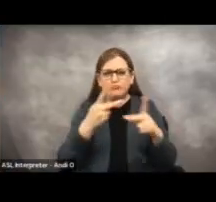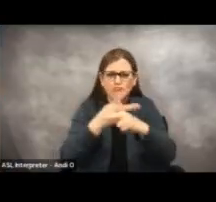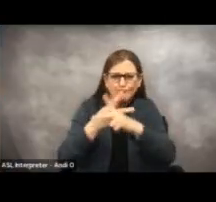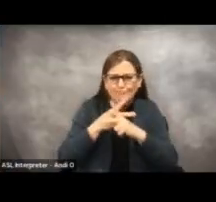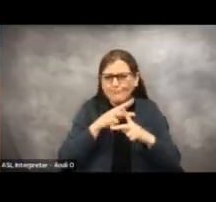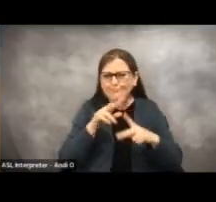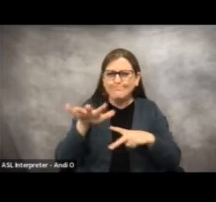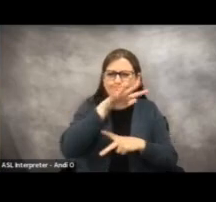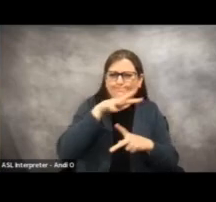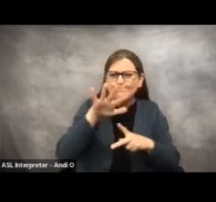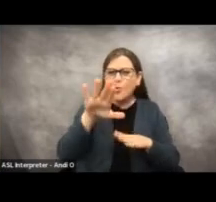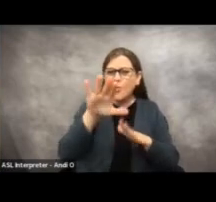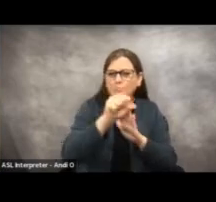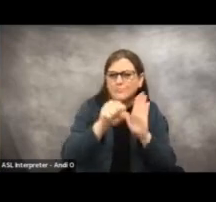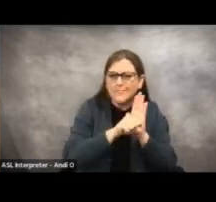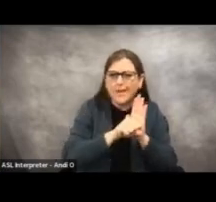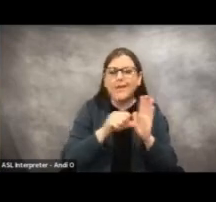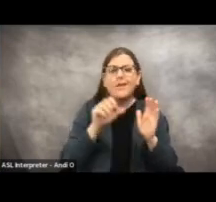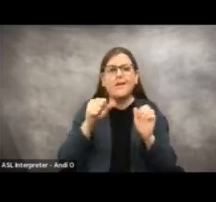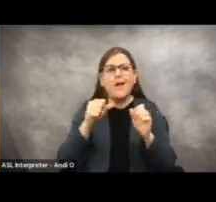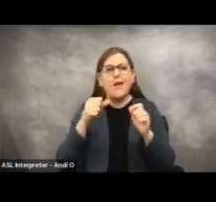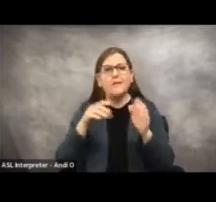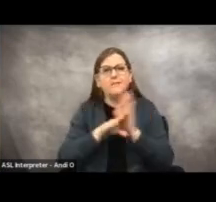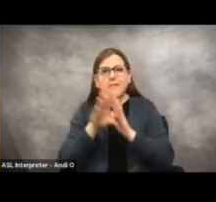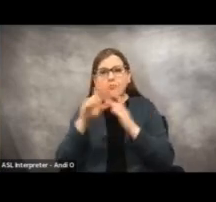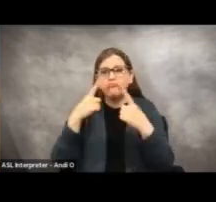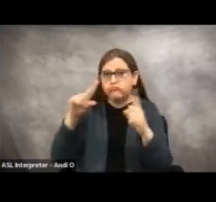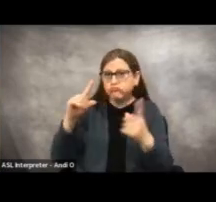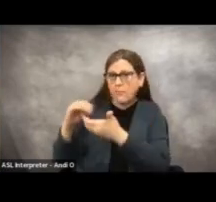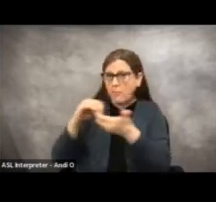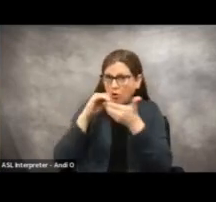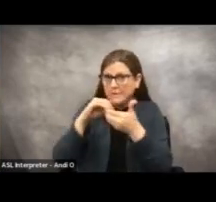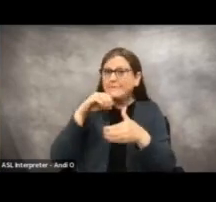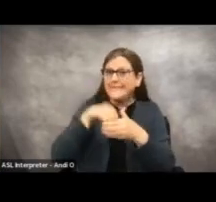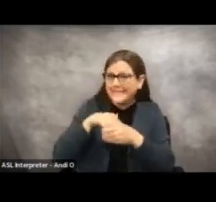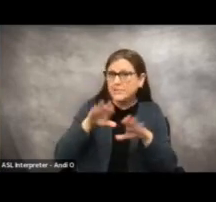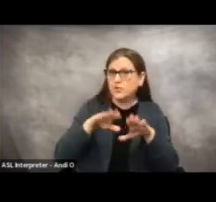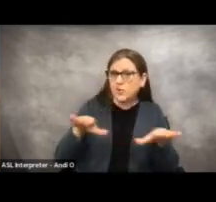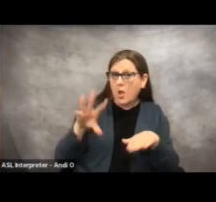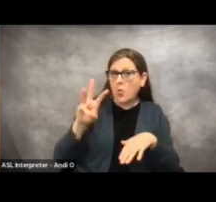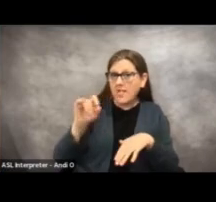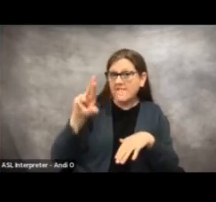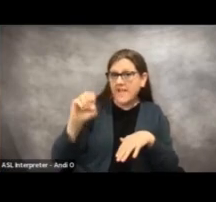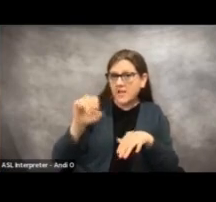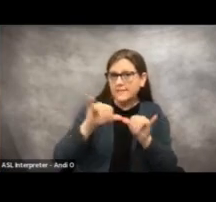establish effective partnerships within the child welfare system. Your lead state agency, brain